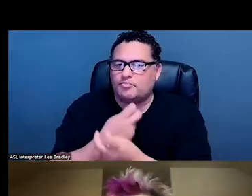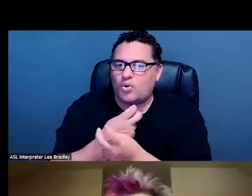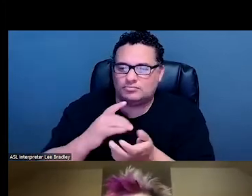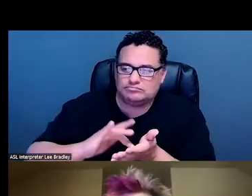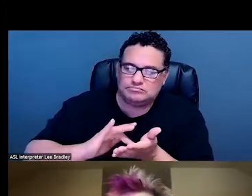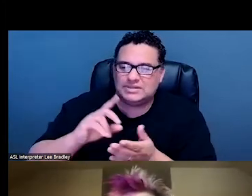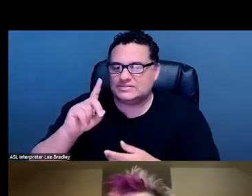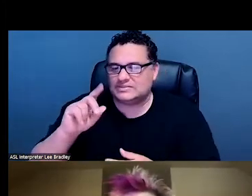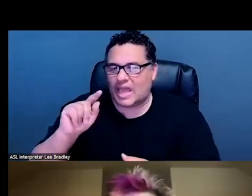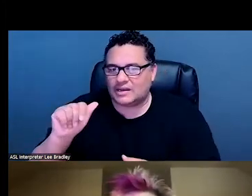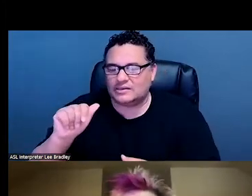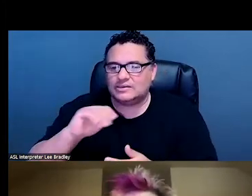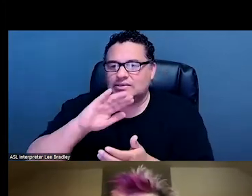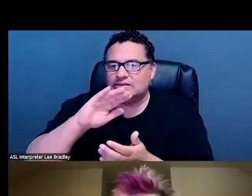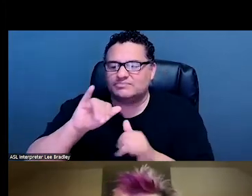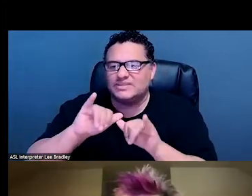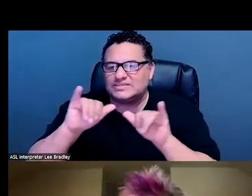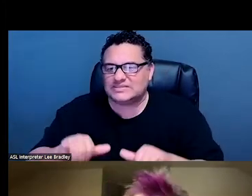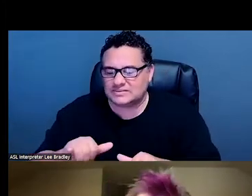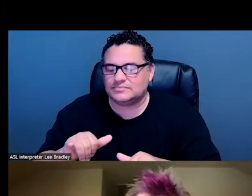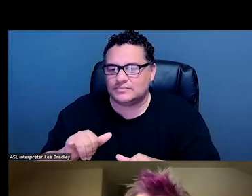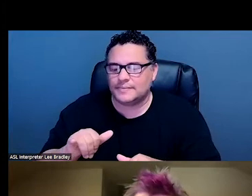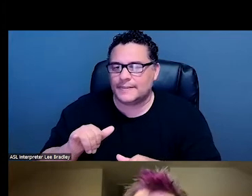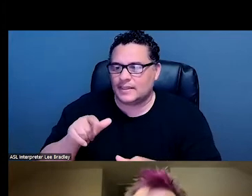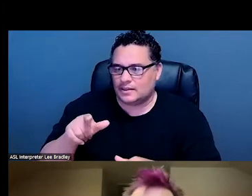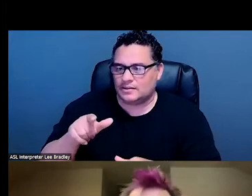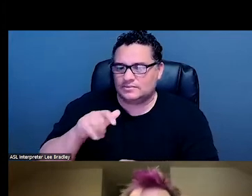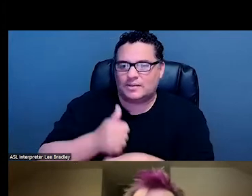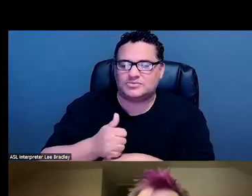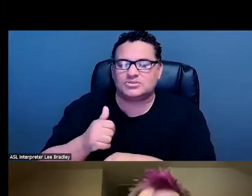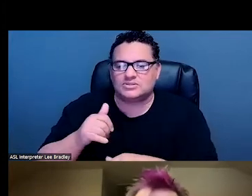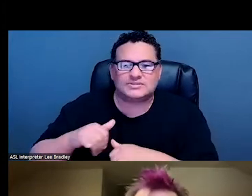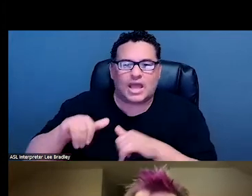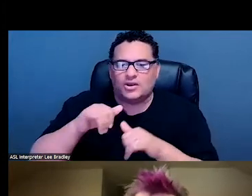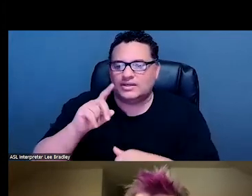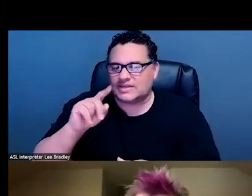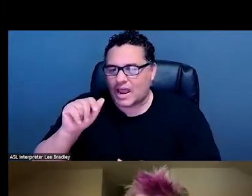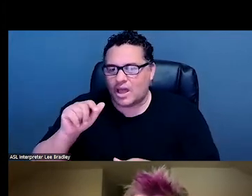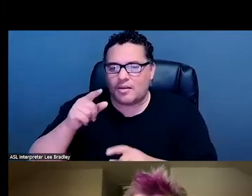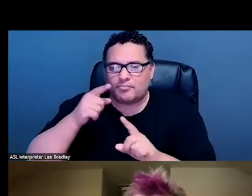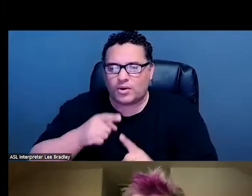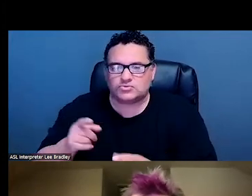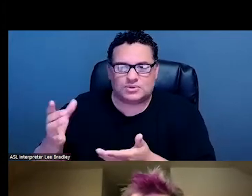AND THIS PROVIDED STANDARD DATA POINTS TO BE COLLECTED ALSO STANDARD DATA DEFINITIONS. AND